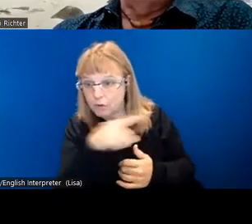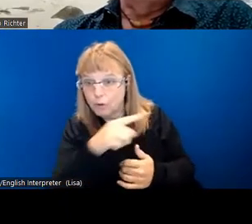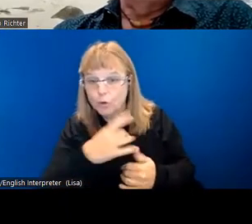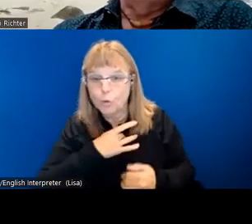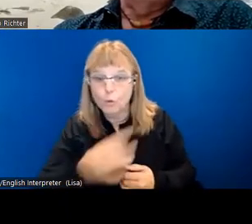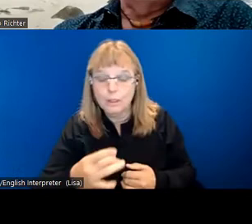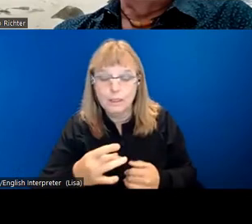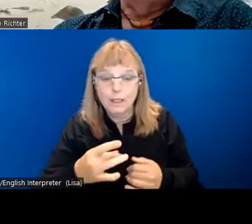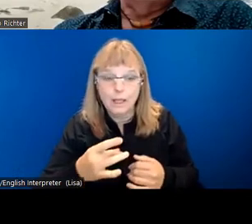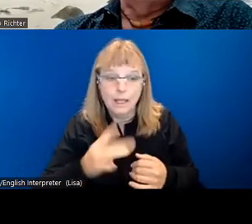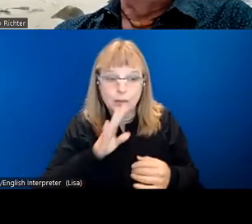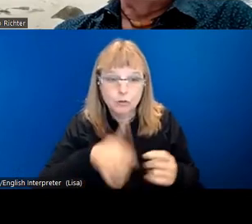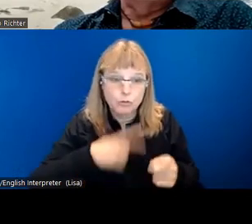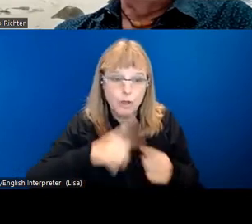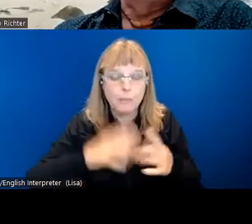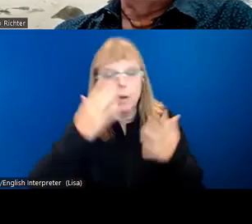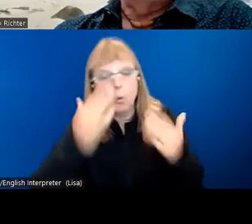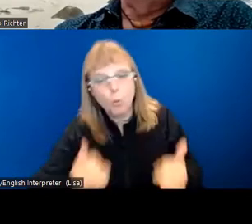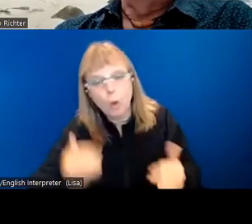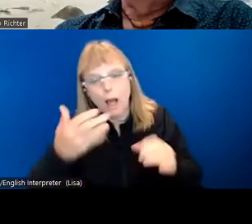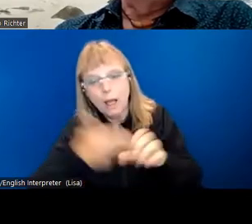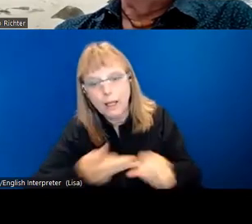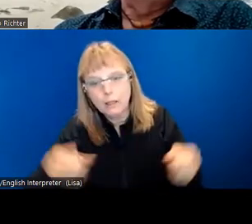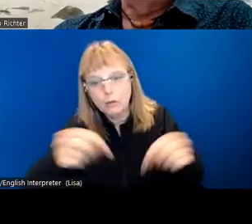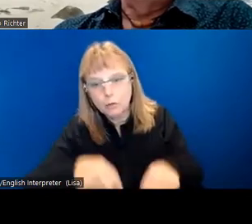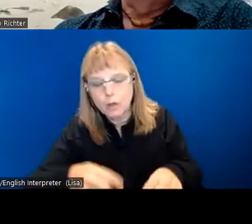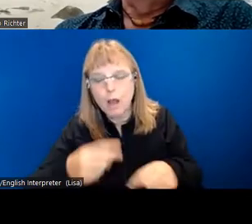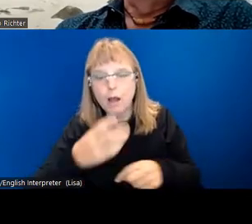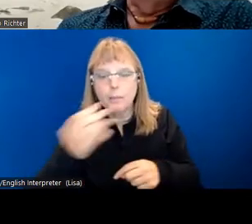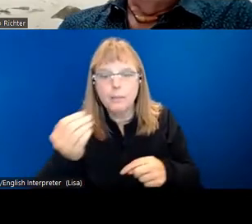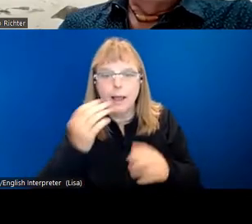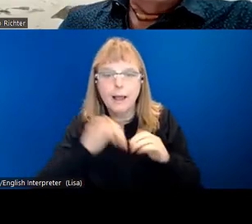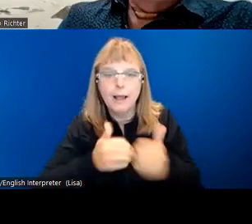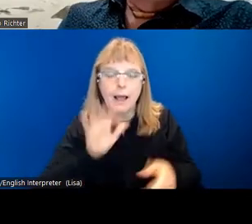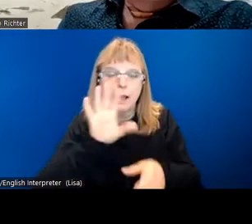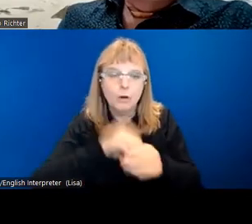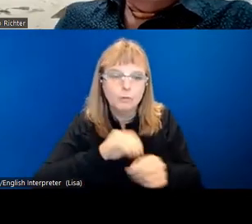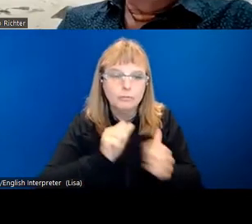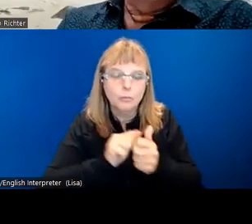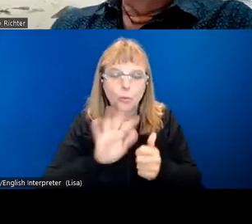and sort of how this fits into your touring work and building relationships.